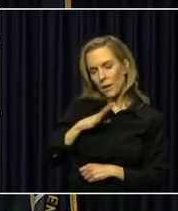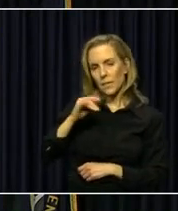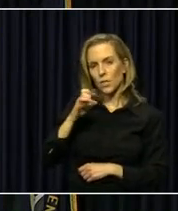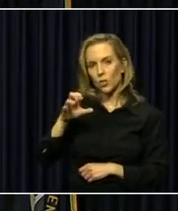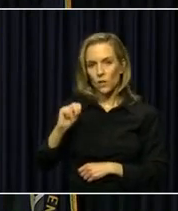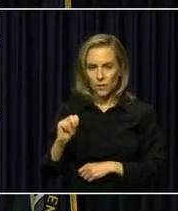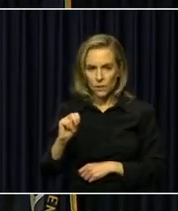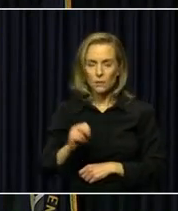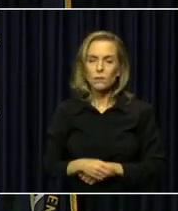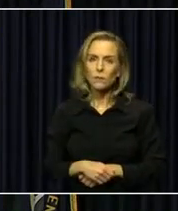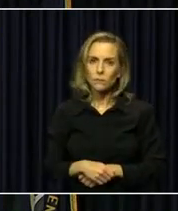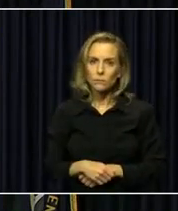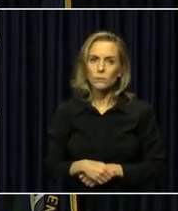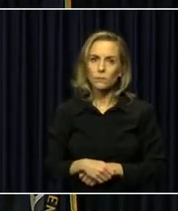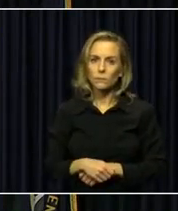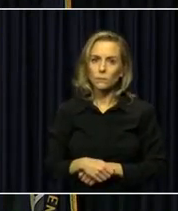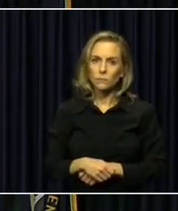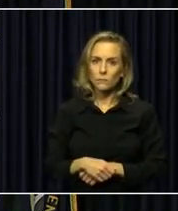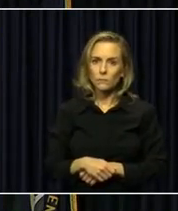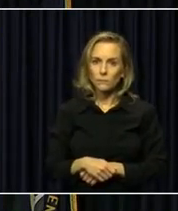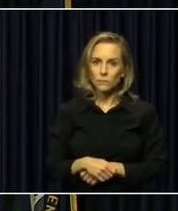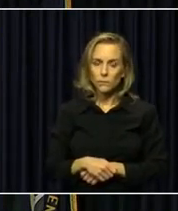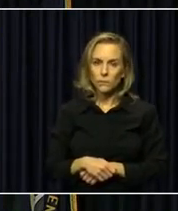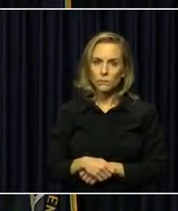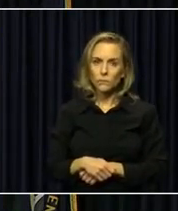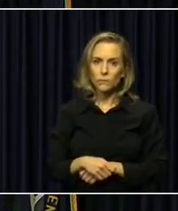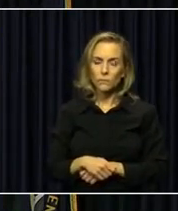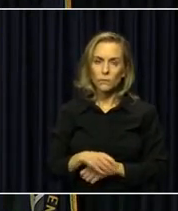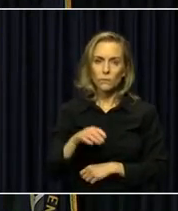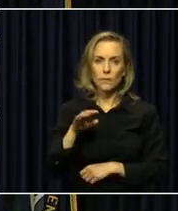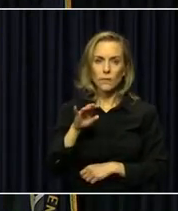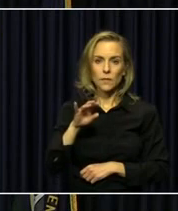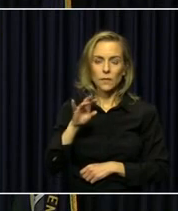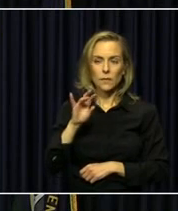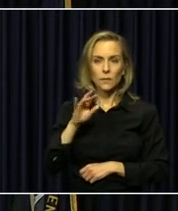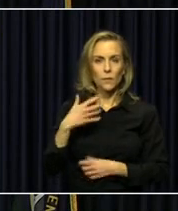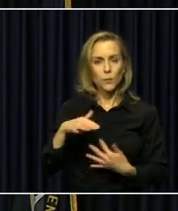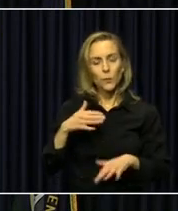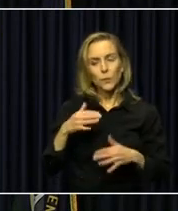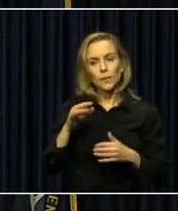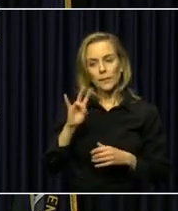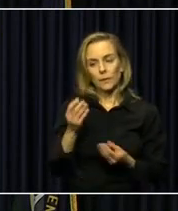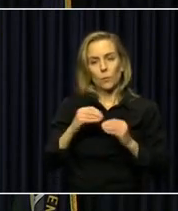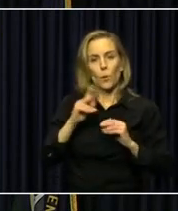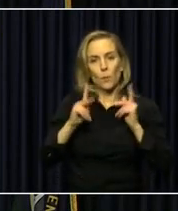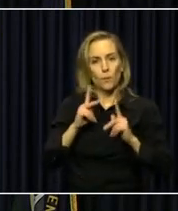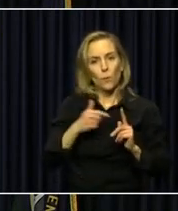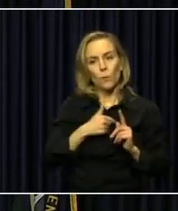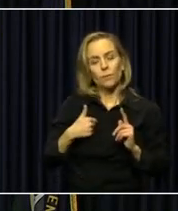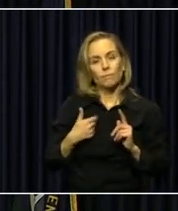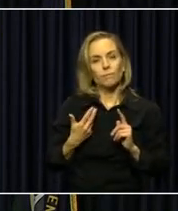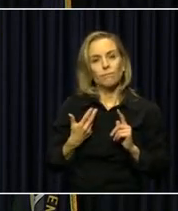OF THAT ARE WHITE. 21% IS BLACK OR AFRICAN-AMERICAN.